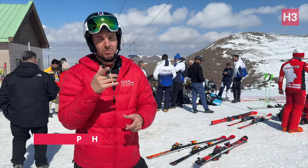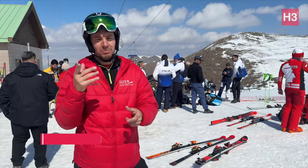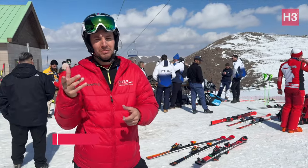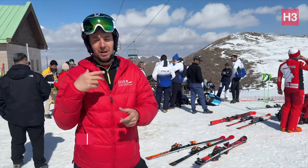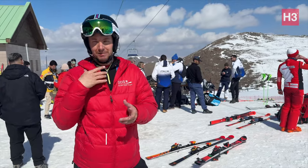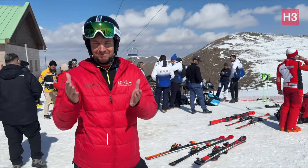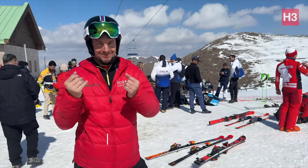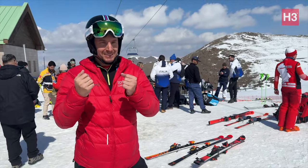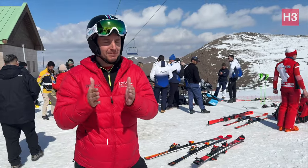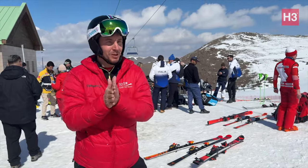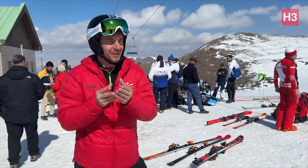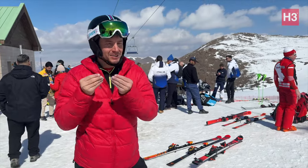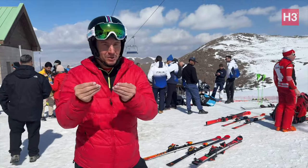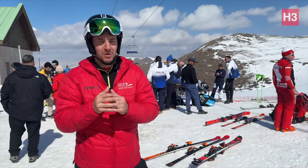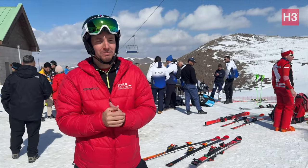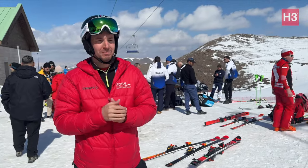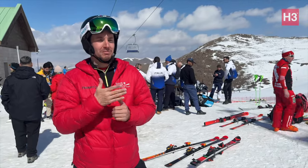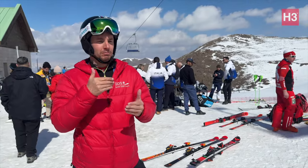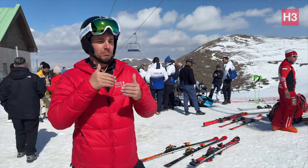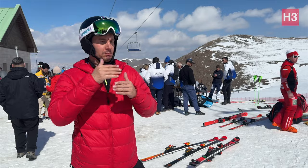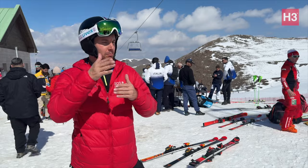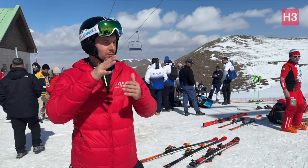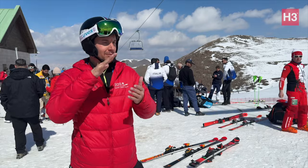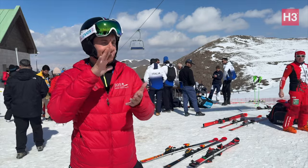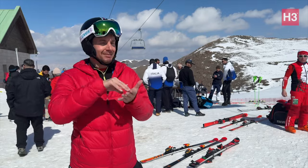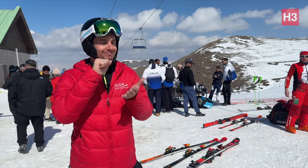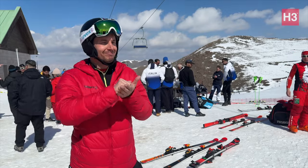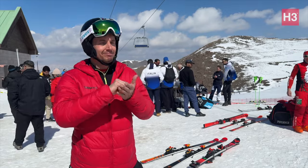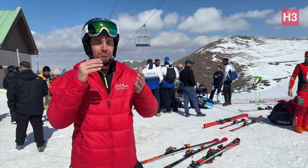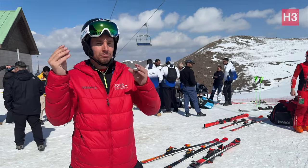motivation, the athlete had paid and had everything. 5 days later,